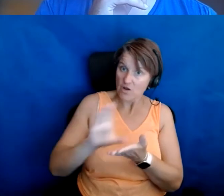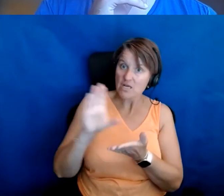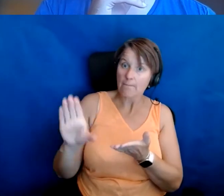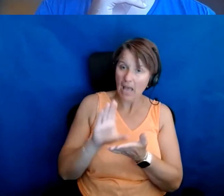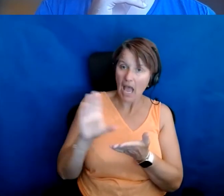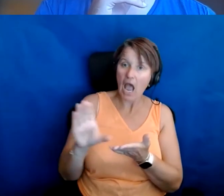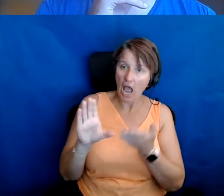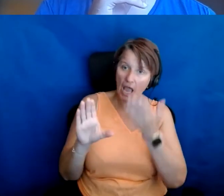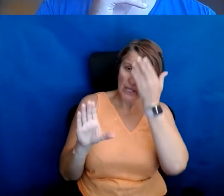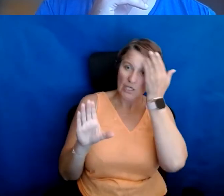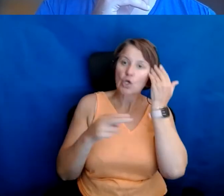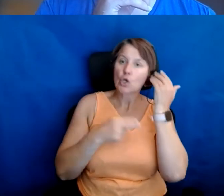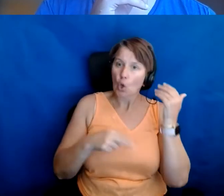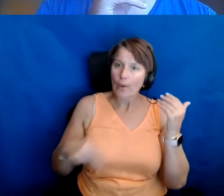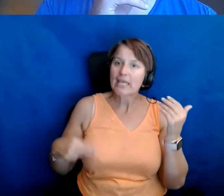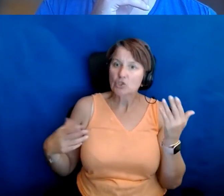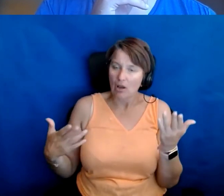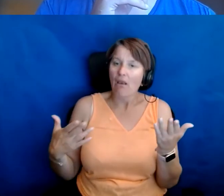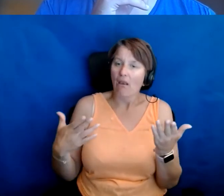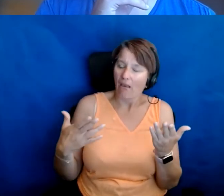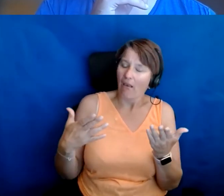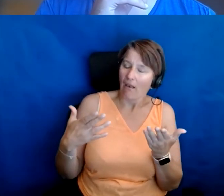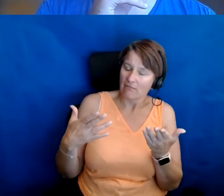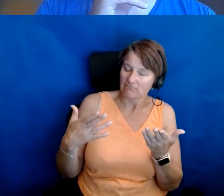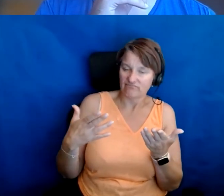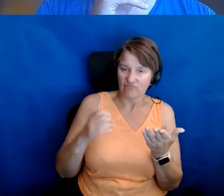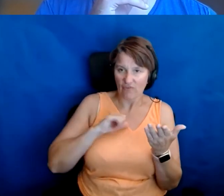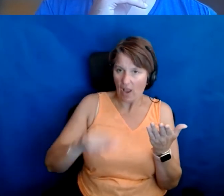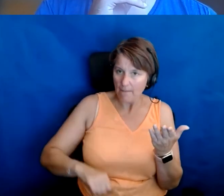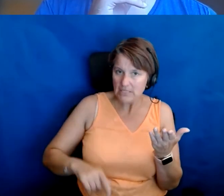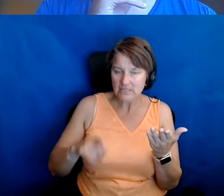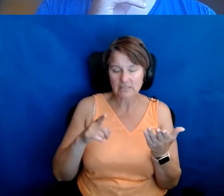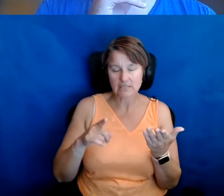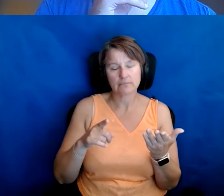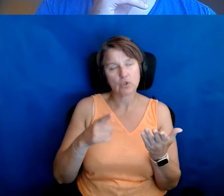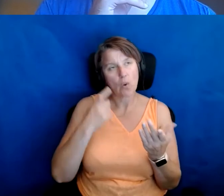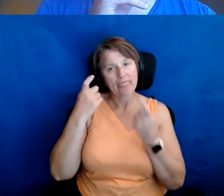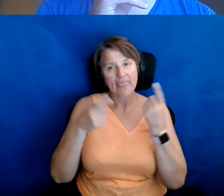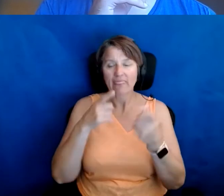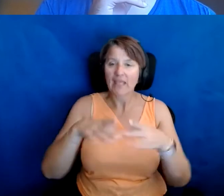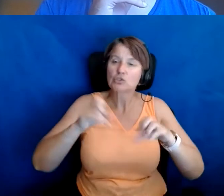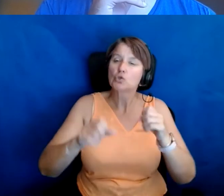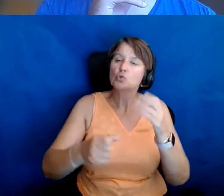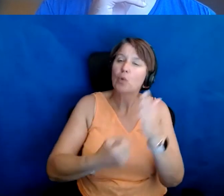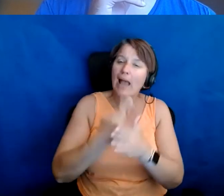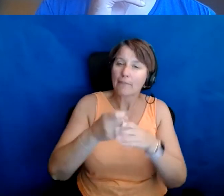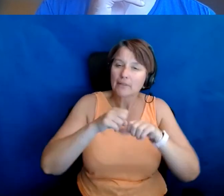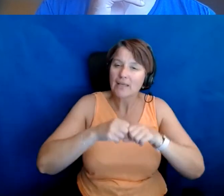And so that started to happen in other cities. So, I, I think, for me, I like to think of our